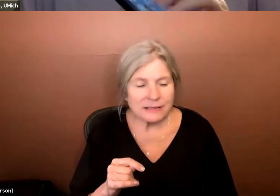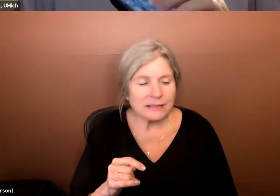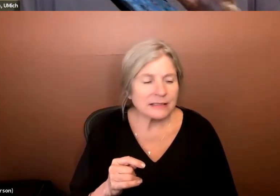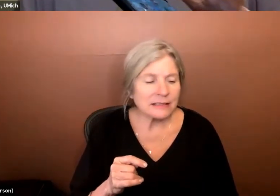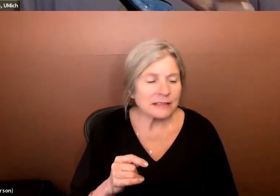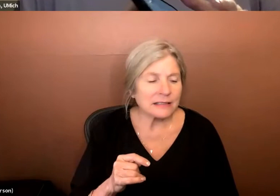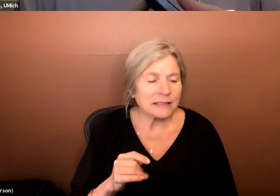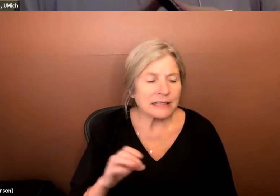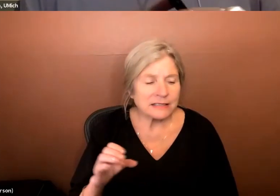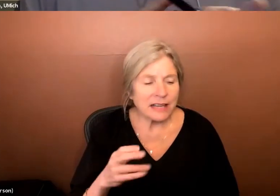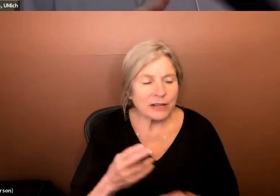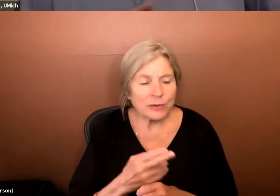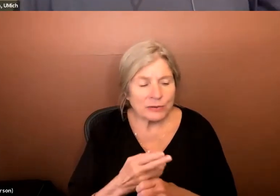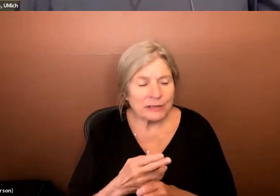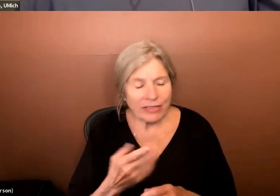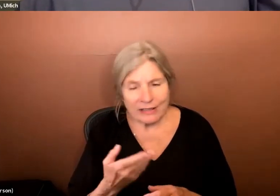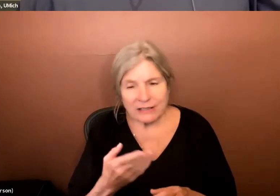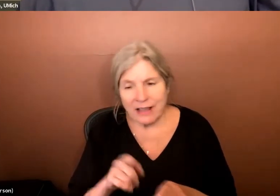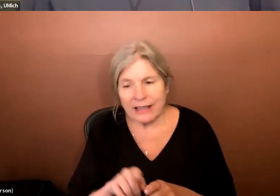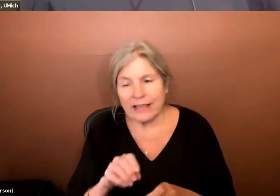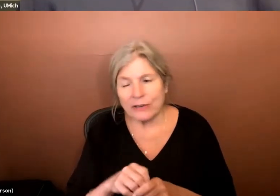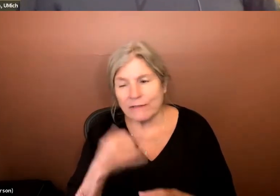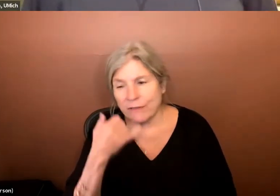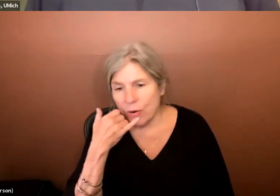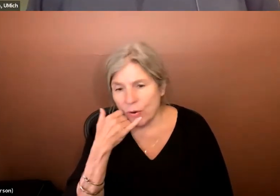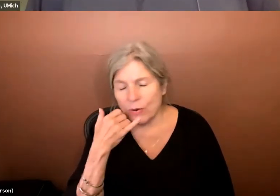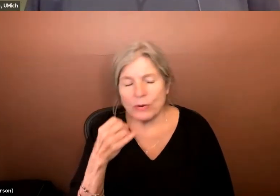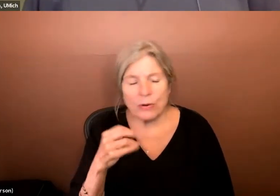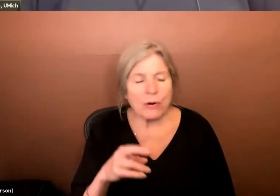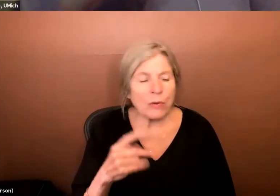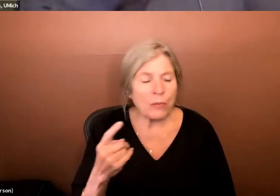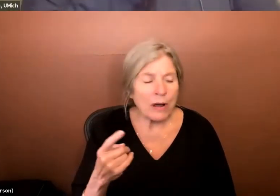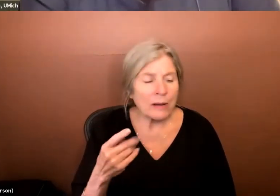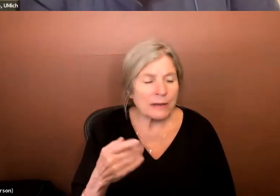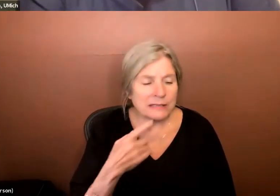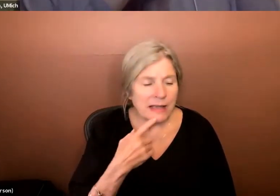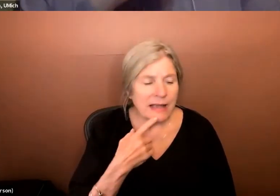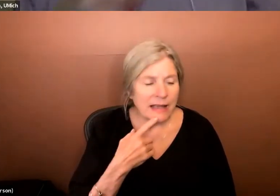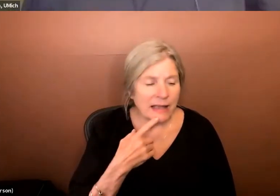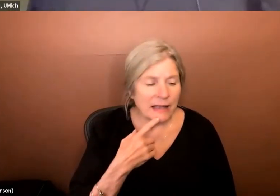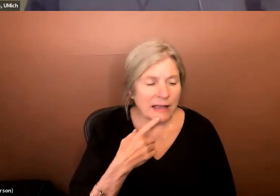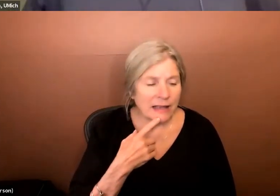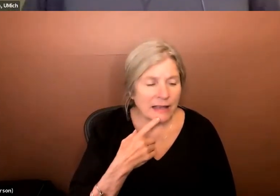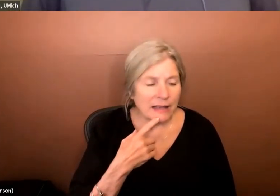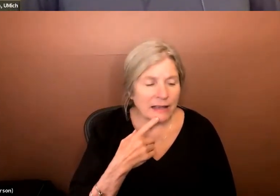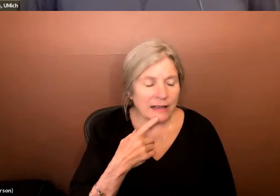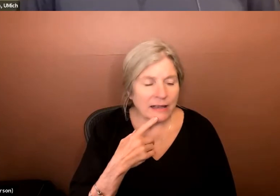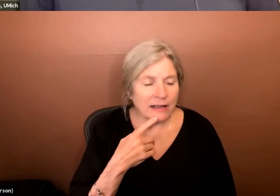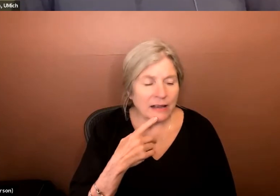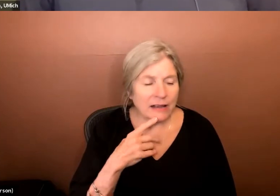motors like in your phone or one might argue that reading Braille is a haptic process because the pins are